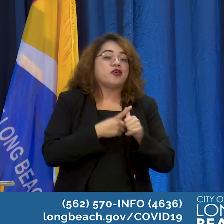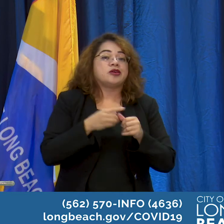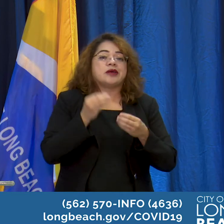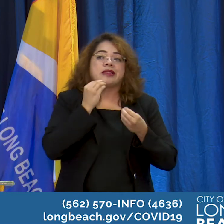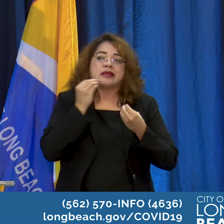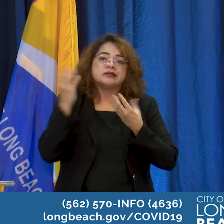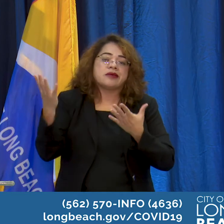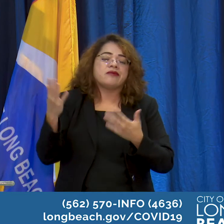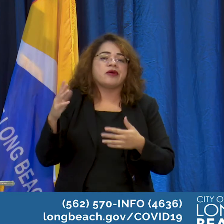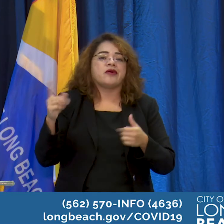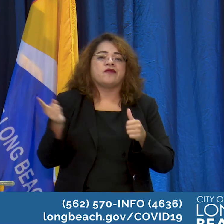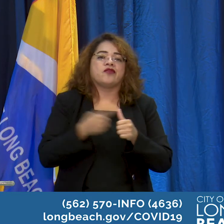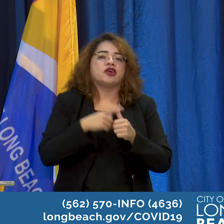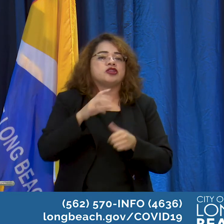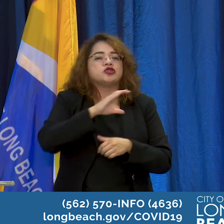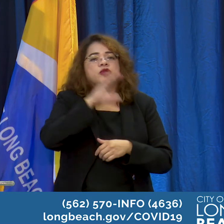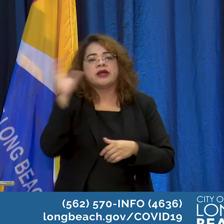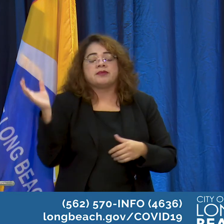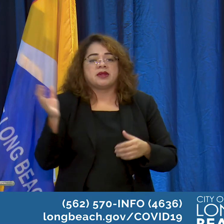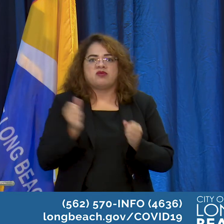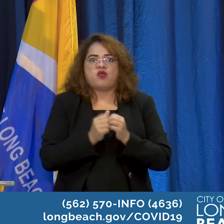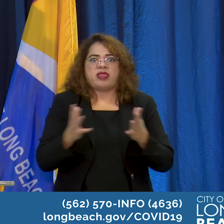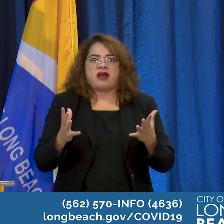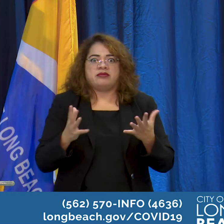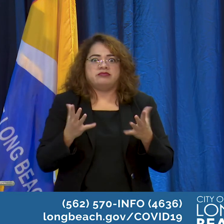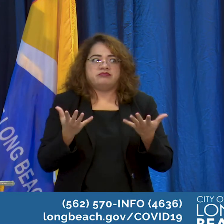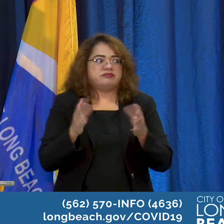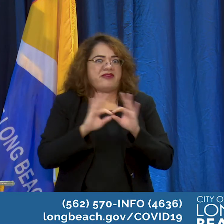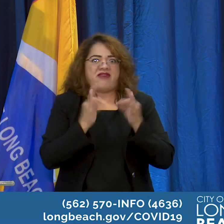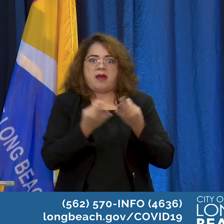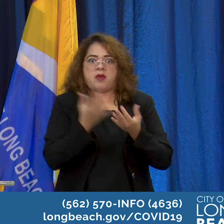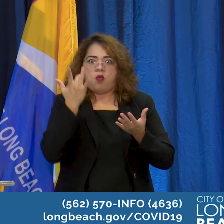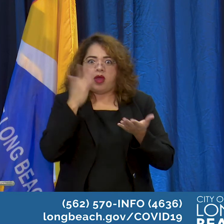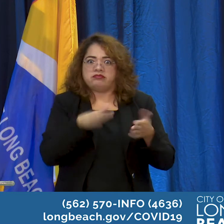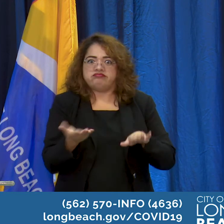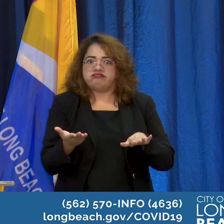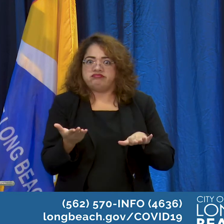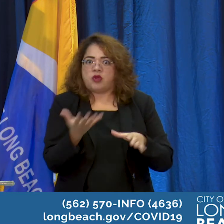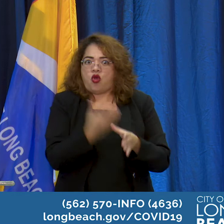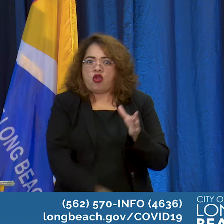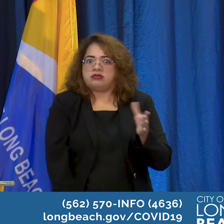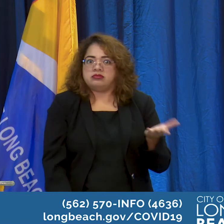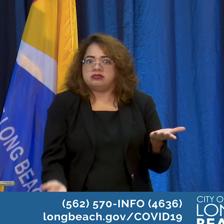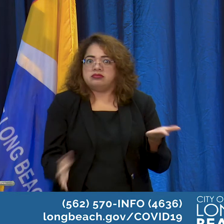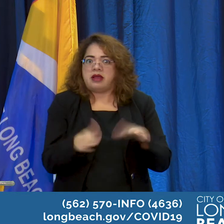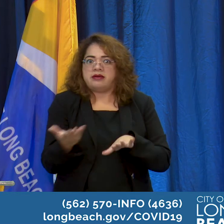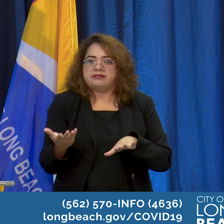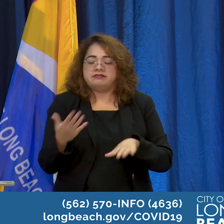without you know members of their family. And for me, for you know, for my mom and my stepdad I am,